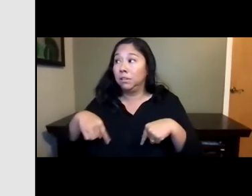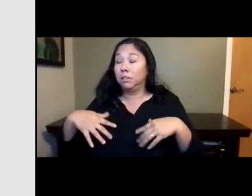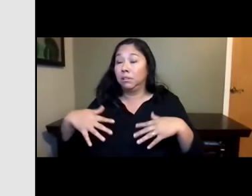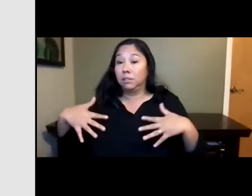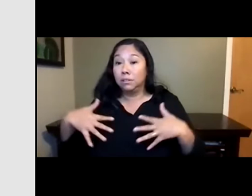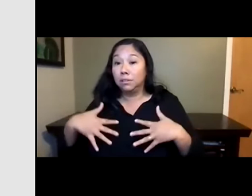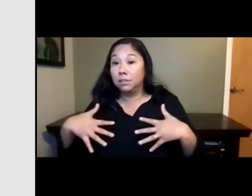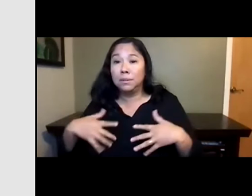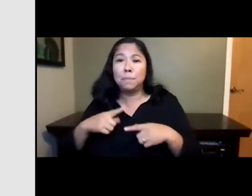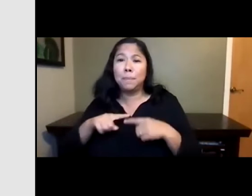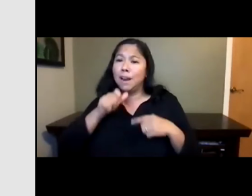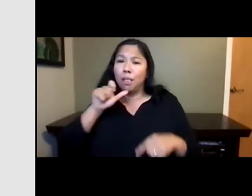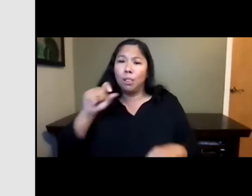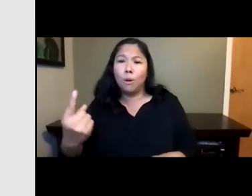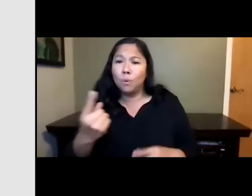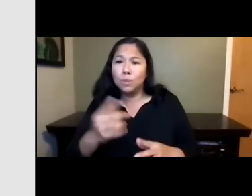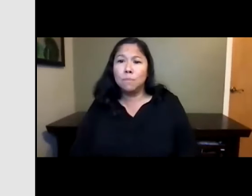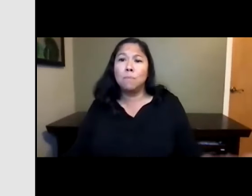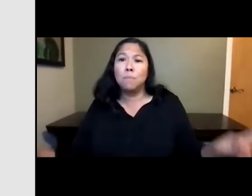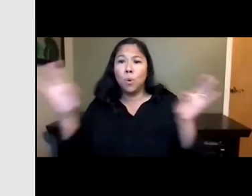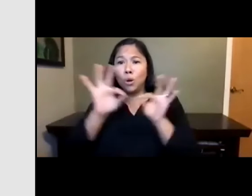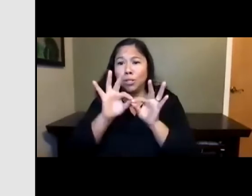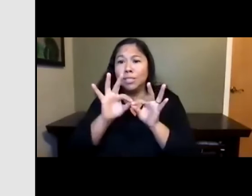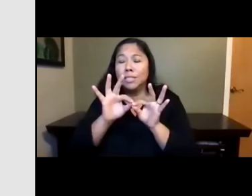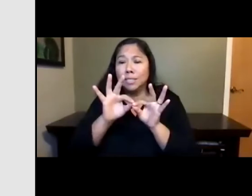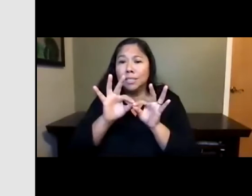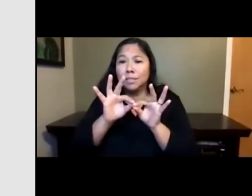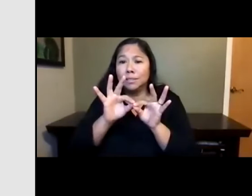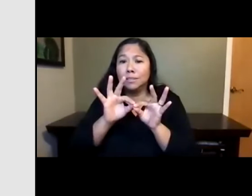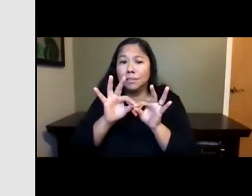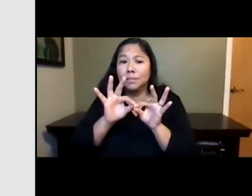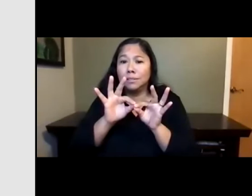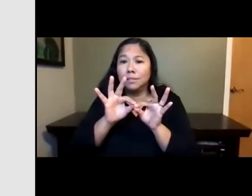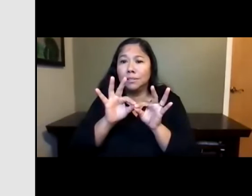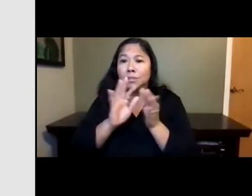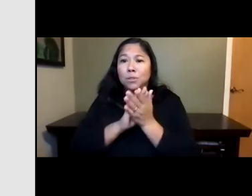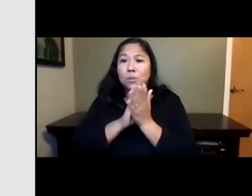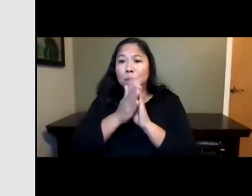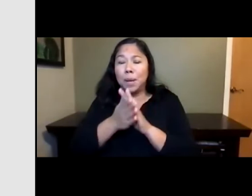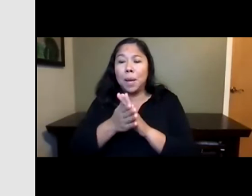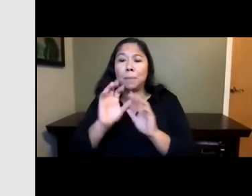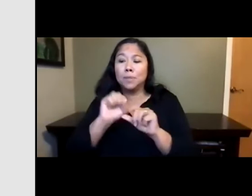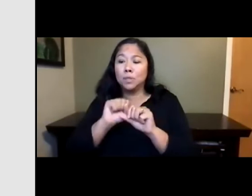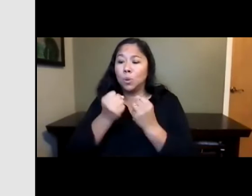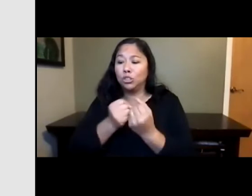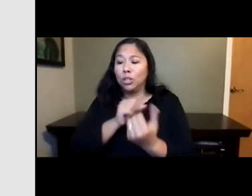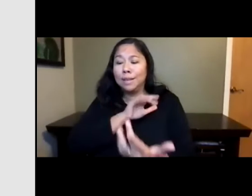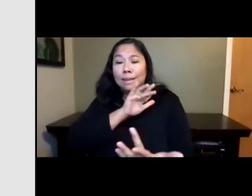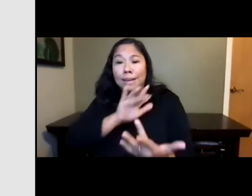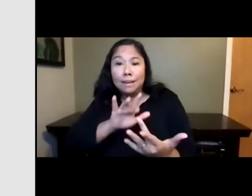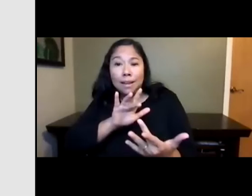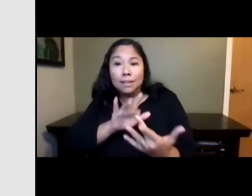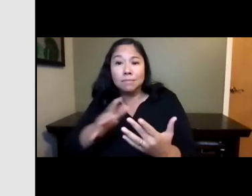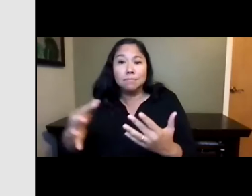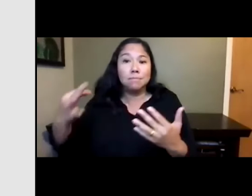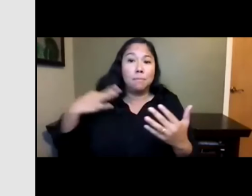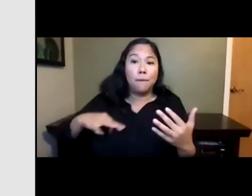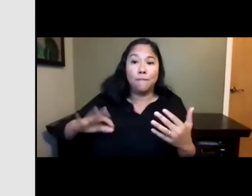It is important to remember that becoming socially connected is beneficial to your health and well-being.